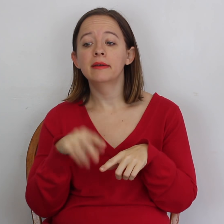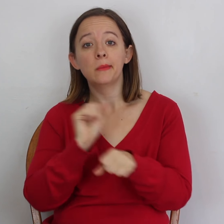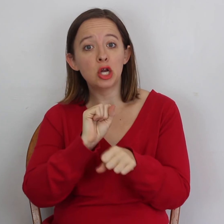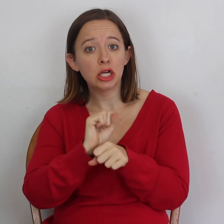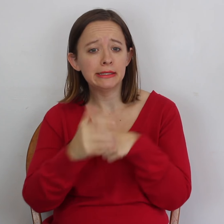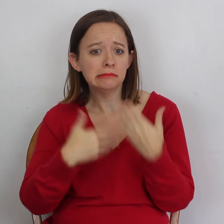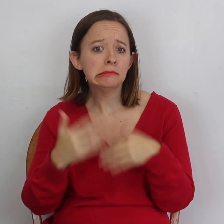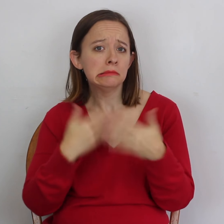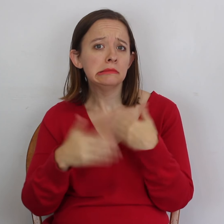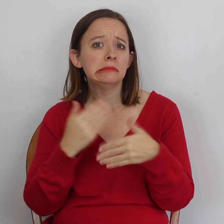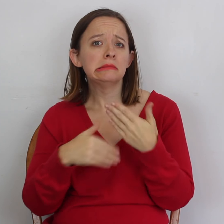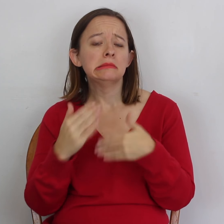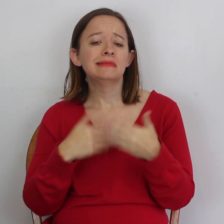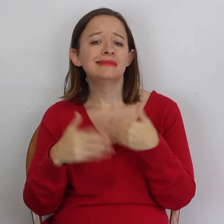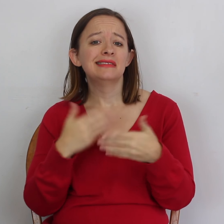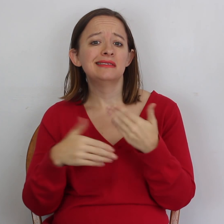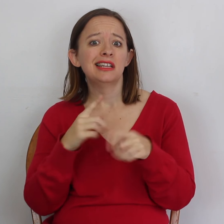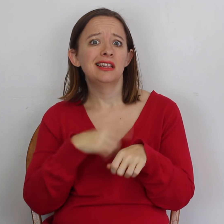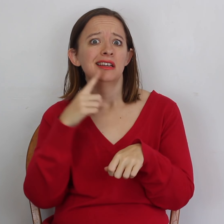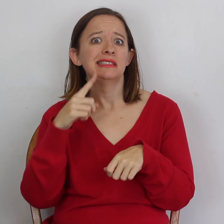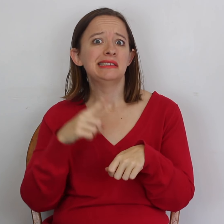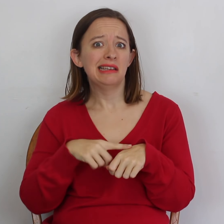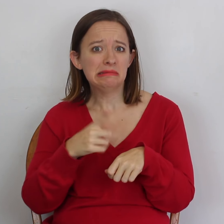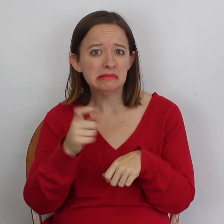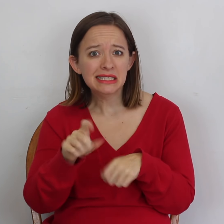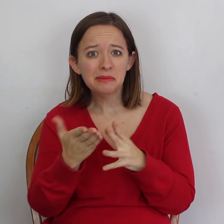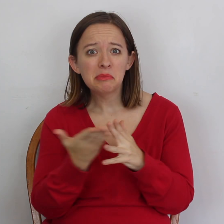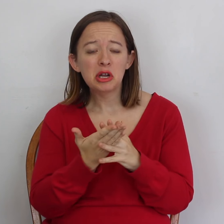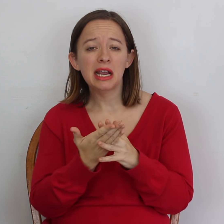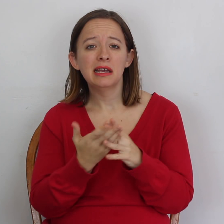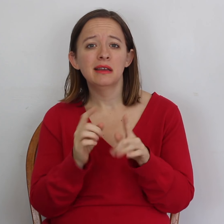Related to interpreter guilt. So what exactly is interpreter guilt?